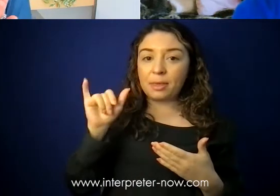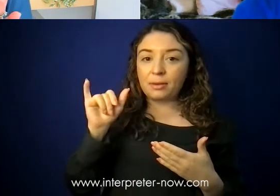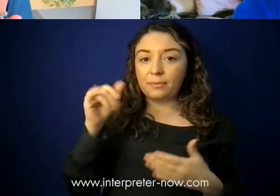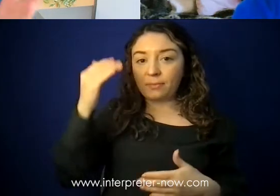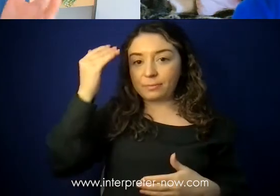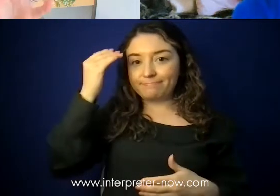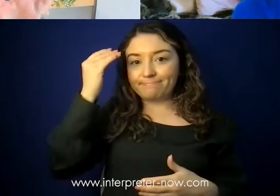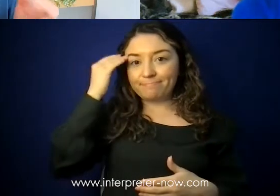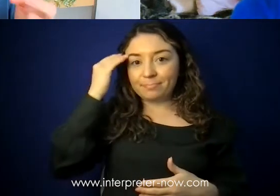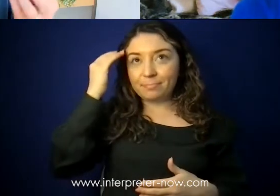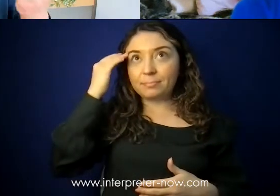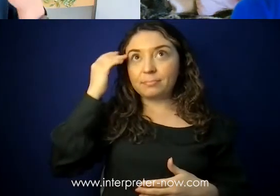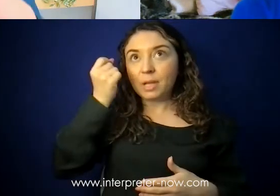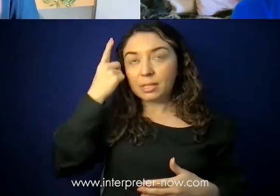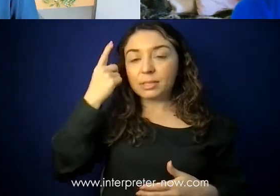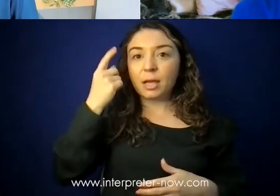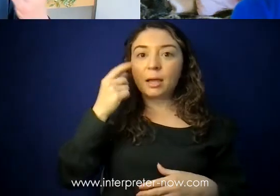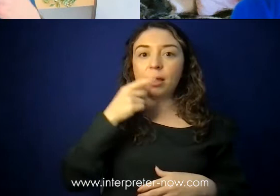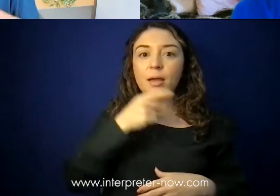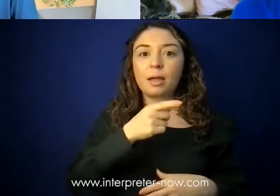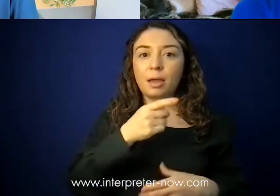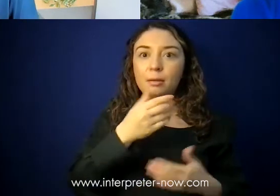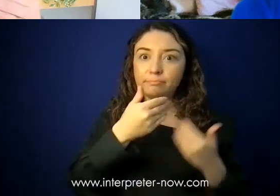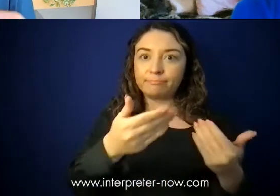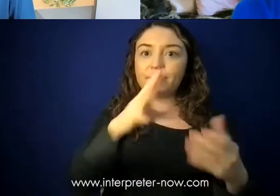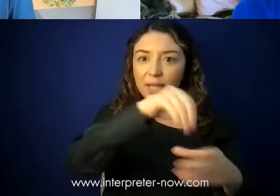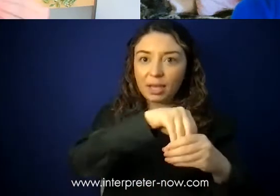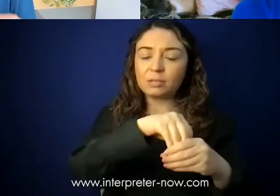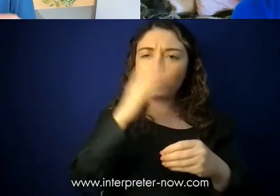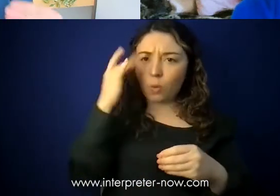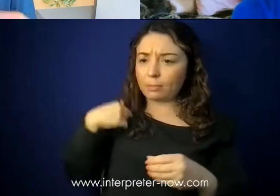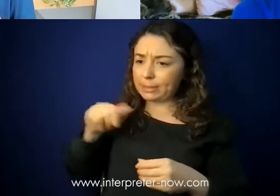On one side, you're doing the work to learn and to deeply understand what somebody is